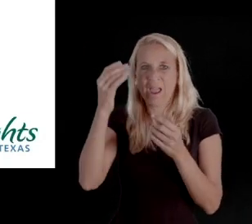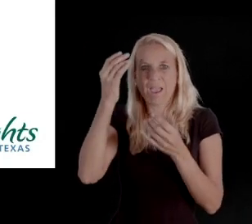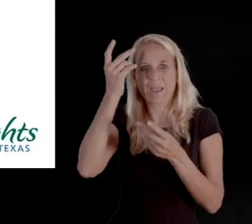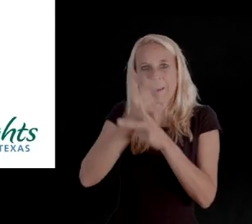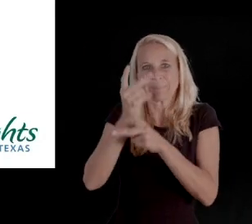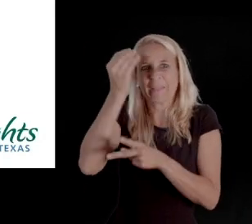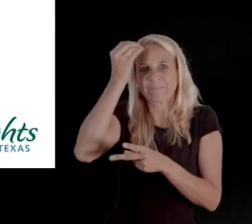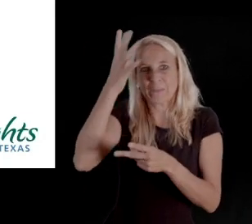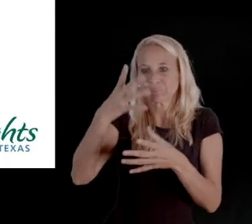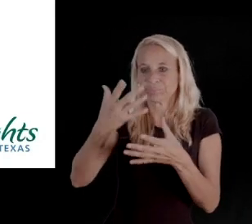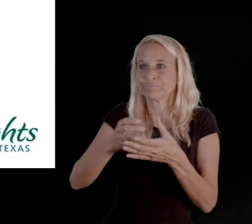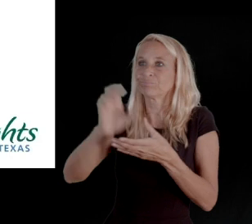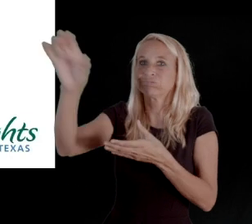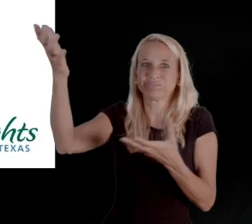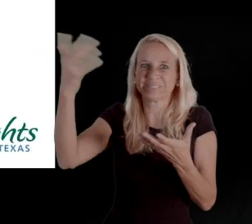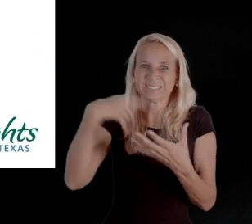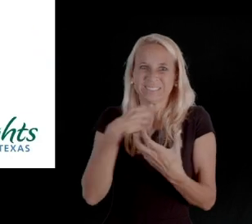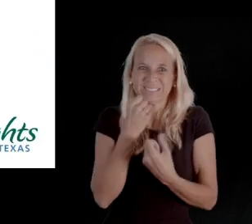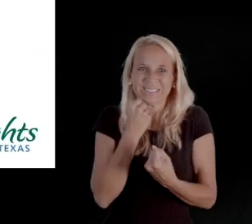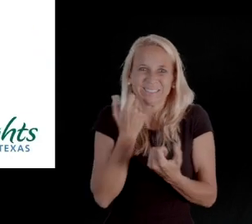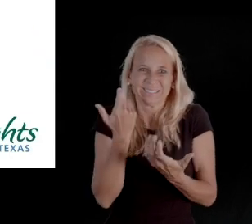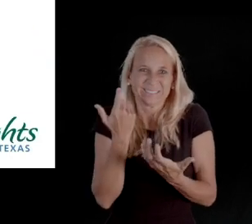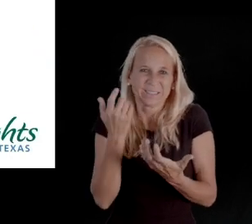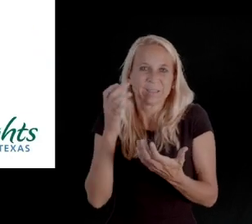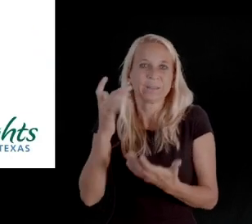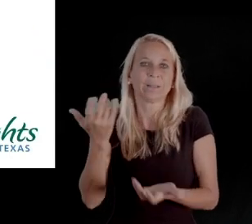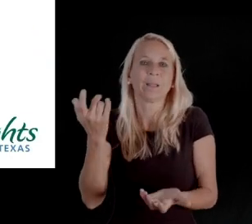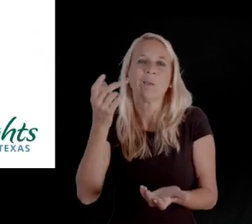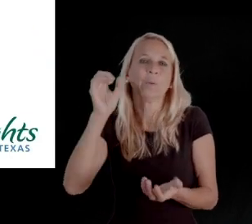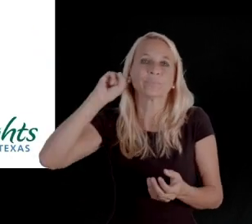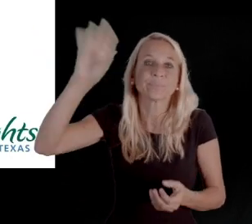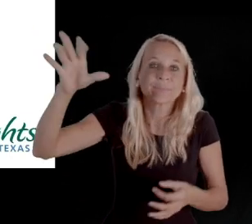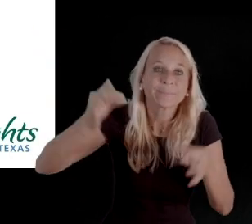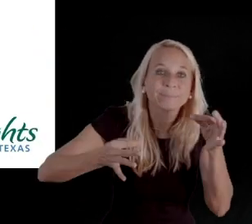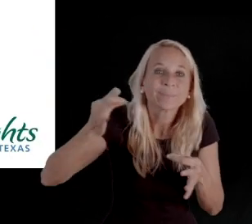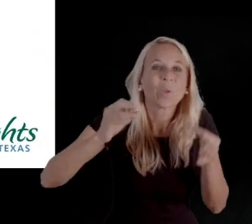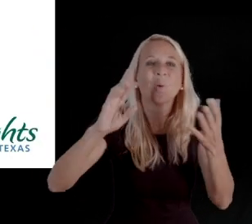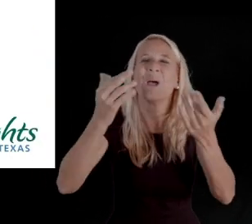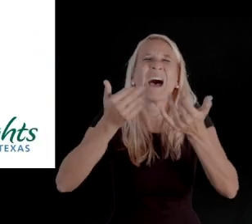Pretty much anything that you want to submit to for hearing, anything you want to tell the hearing officer,